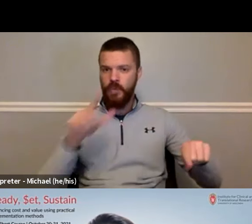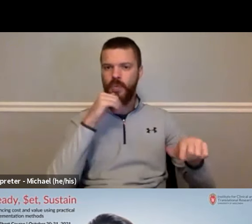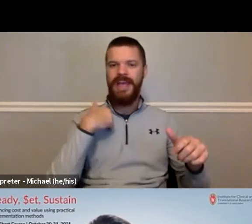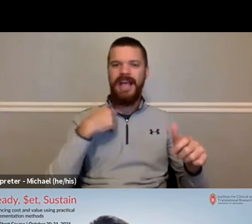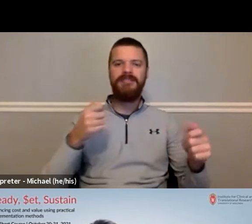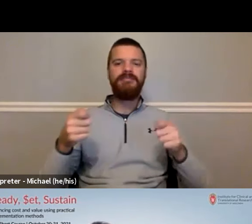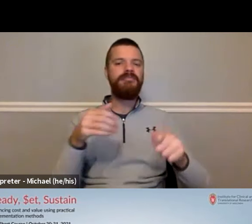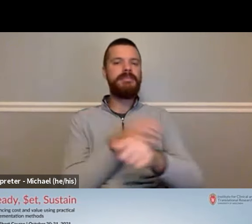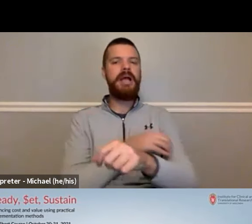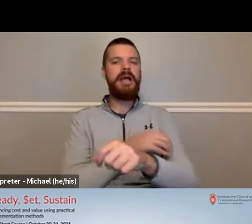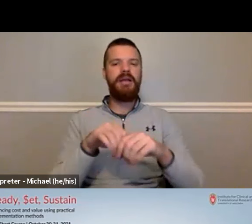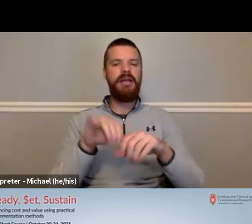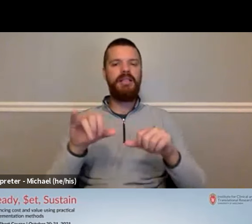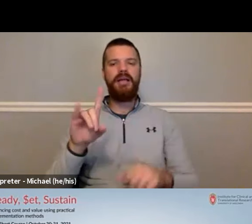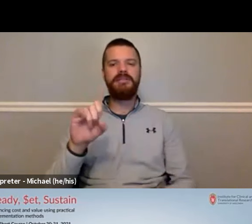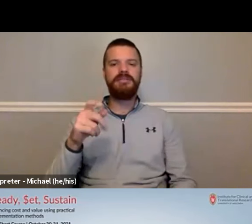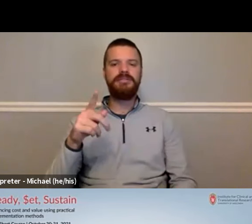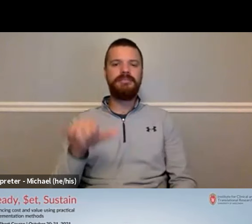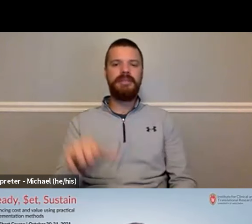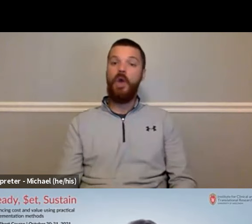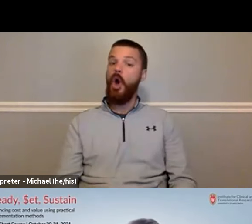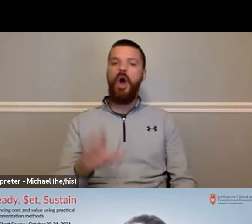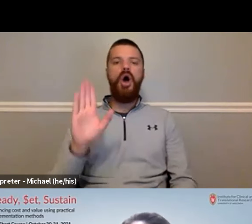Michelle Chui: So Greg you're just going to get me on a rant now so i'm going to find.